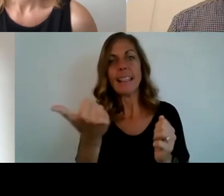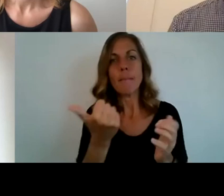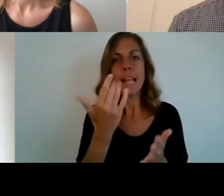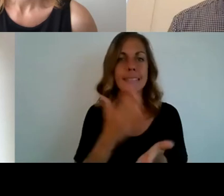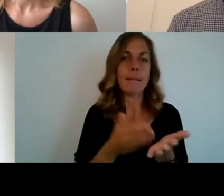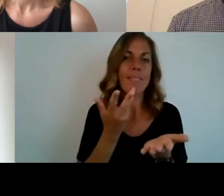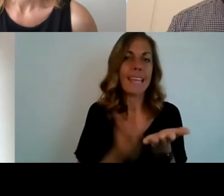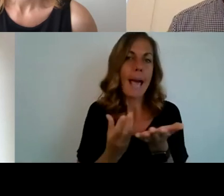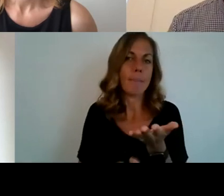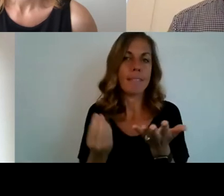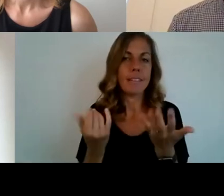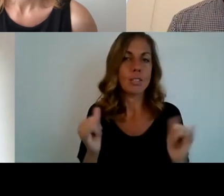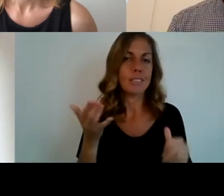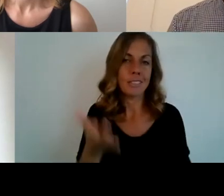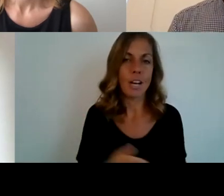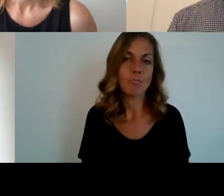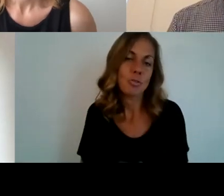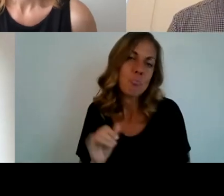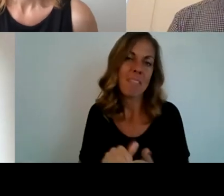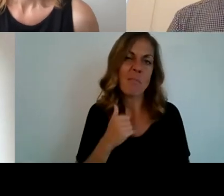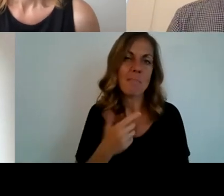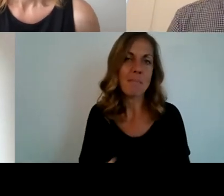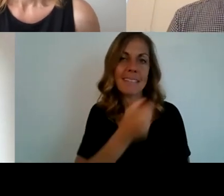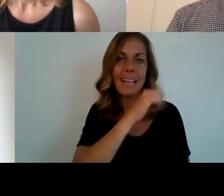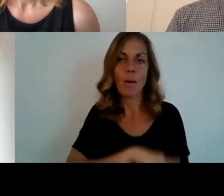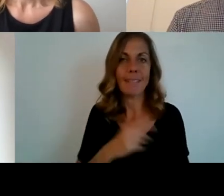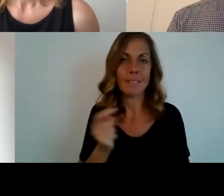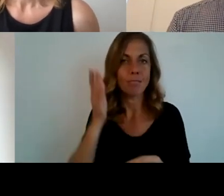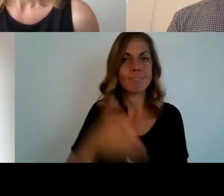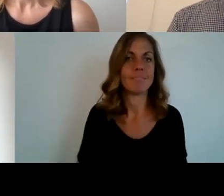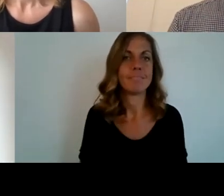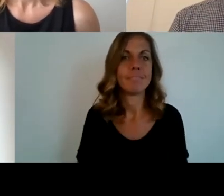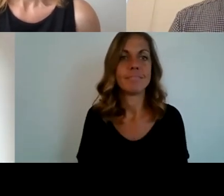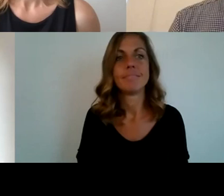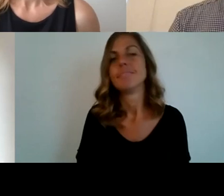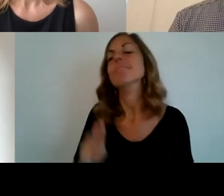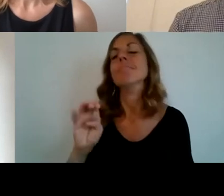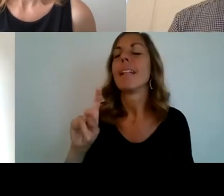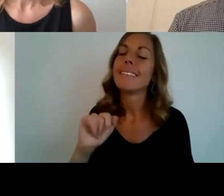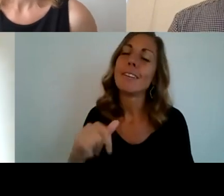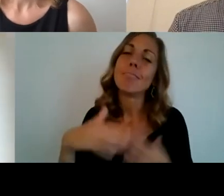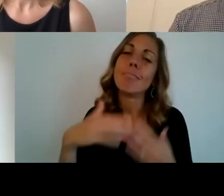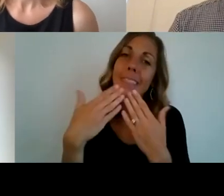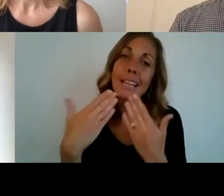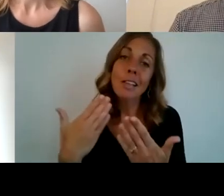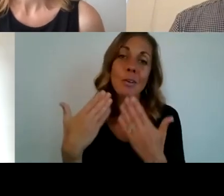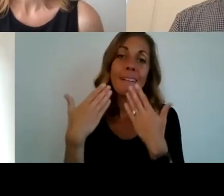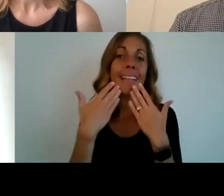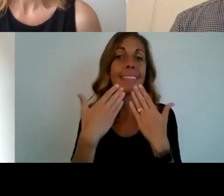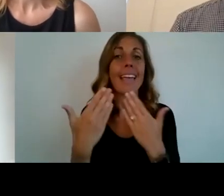Those would be my takeaways. Thank you. Thank you all three of you for doing the work that you do.